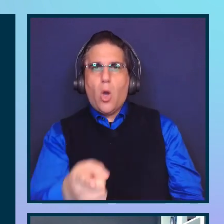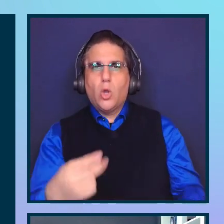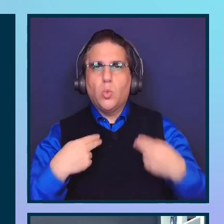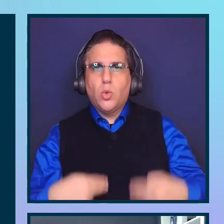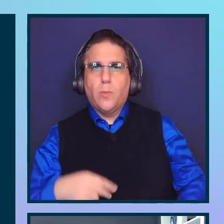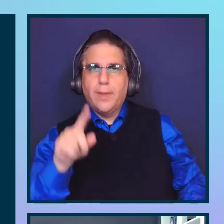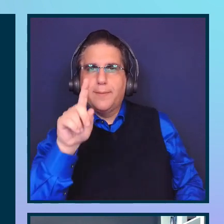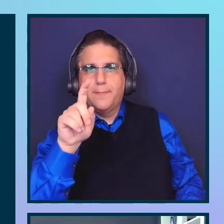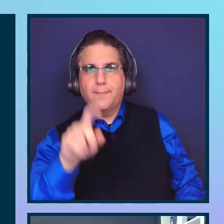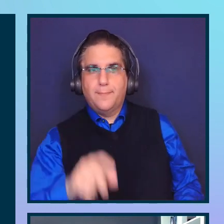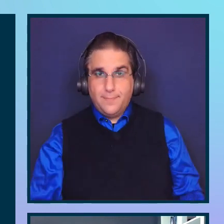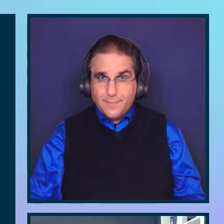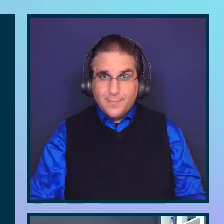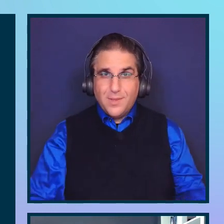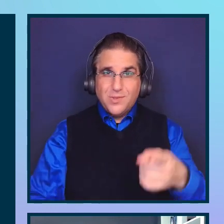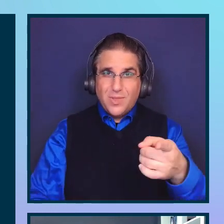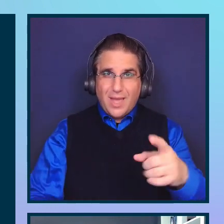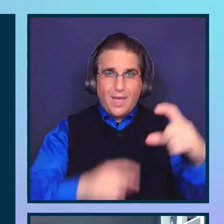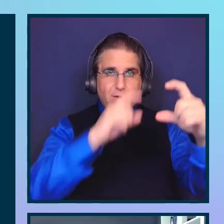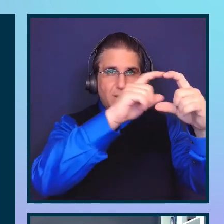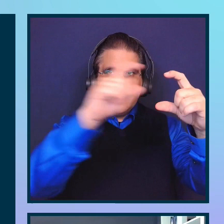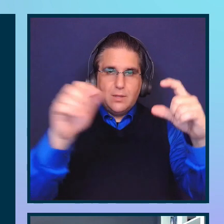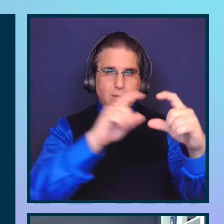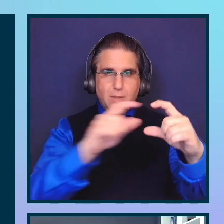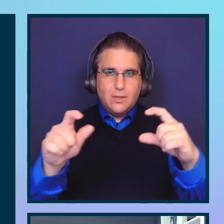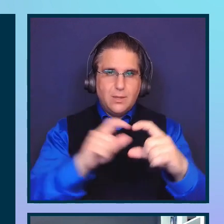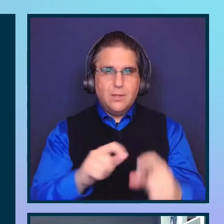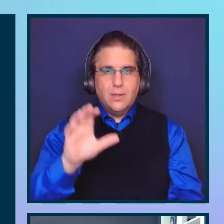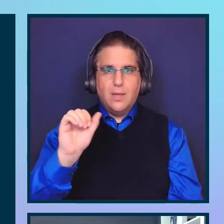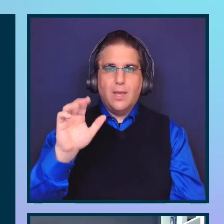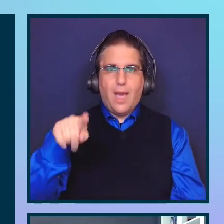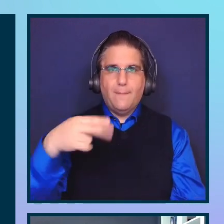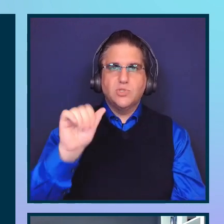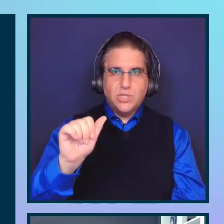the Google caption with the images appears on the screen. And this is on, Continue as a guest,